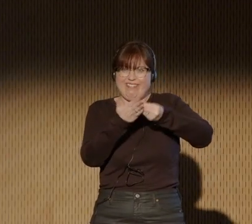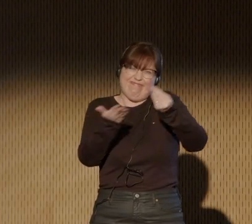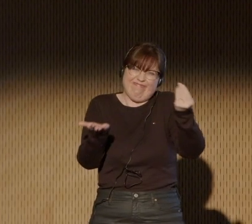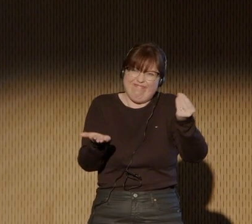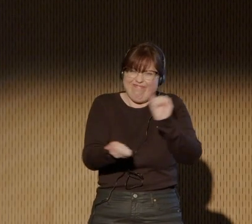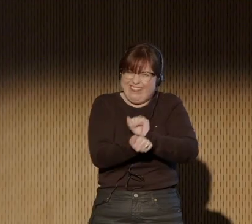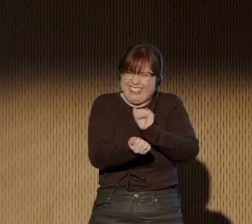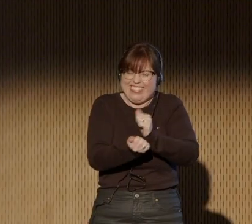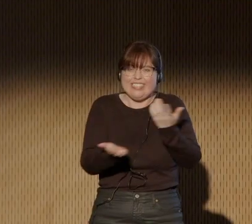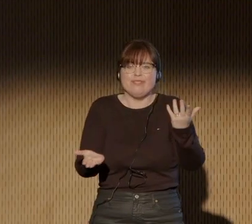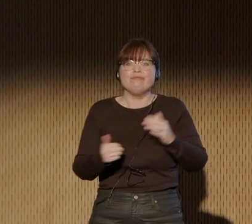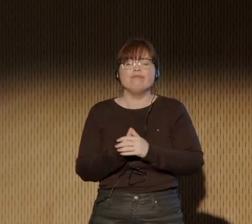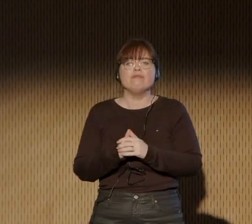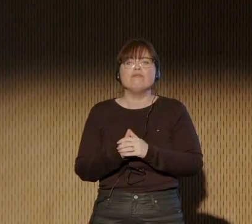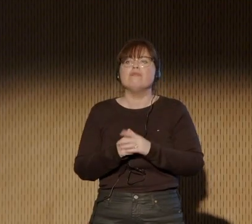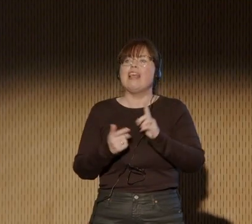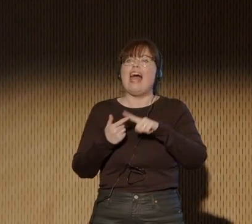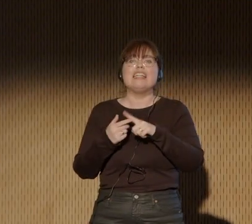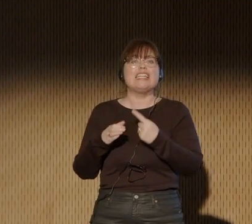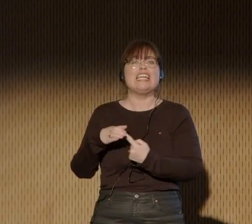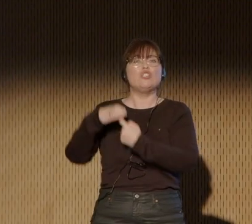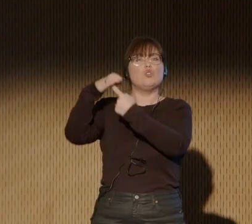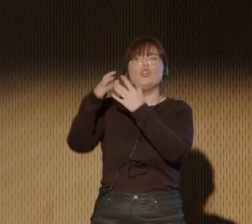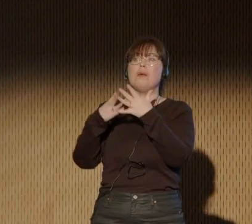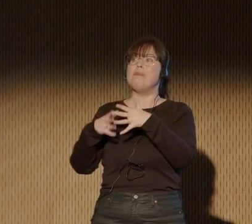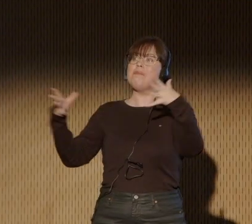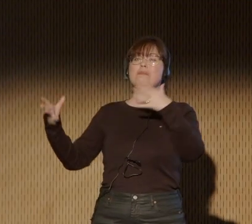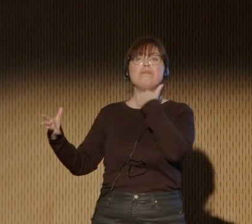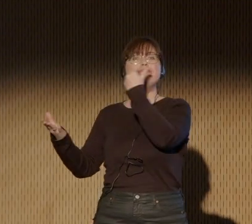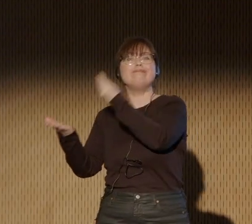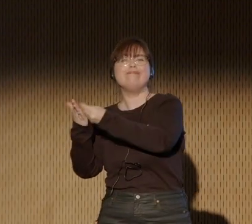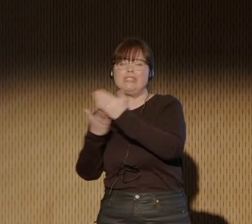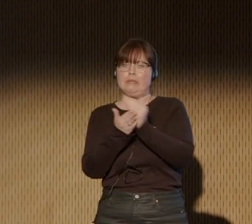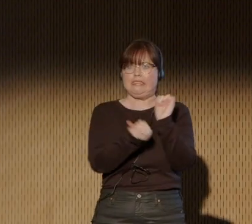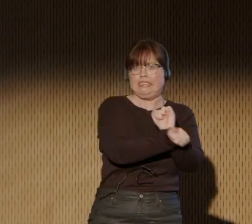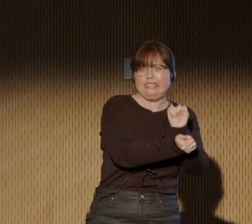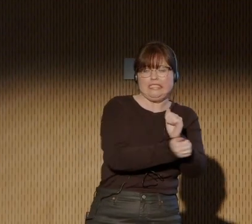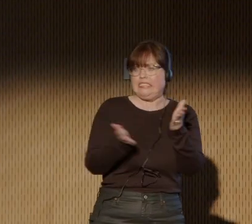varying levels of institutional resources and support. And this was particularly